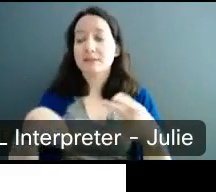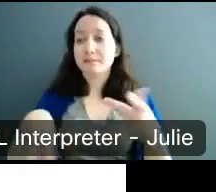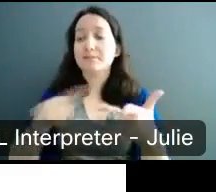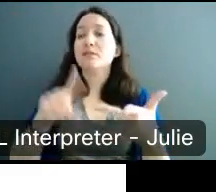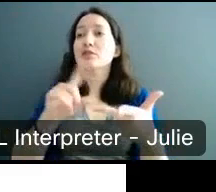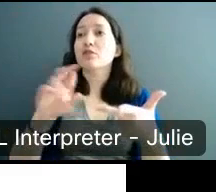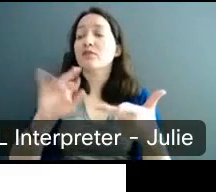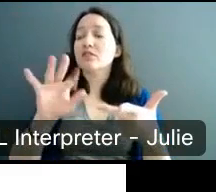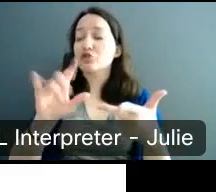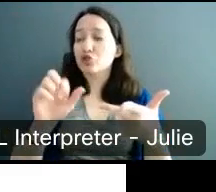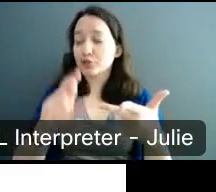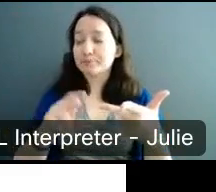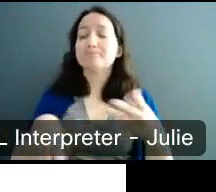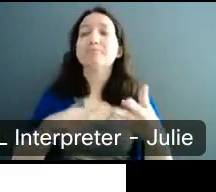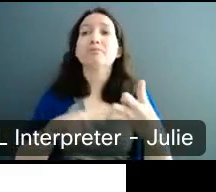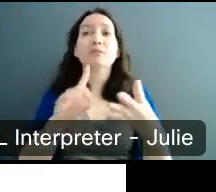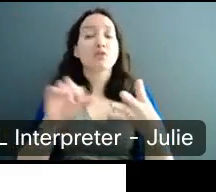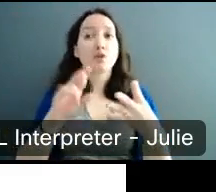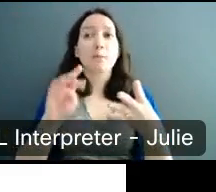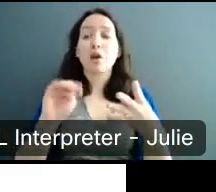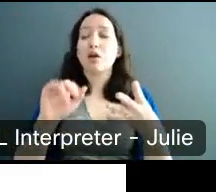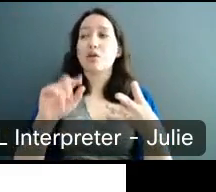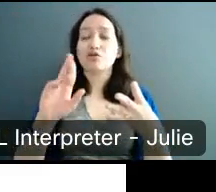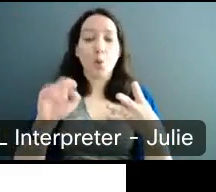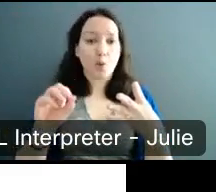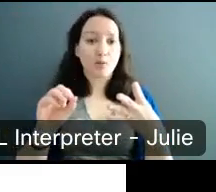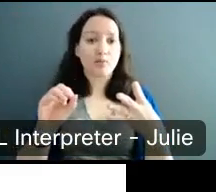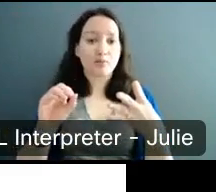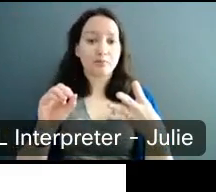Dr. here yes.